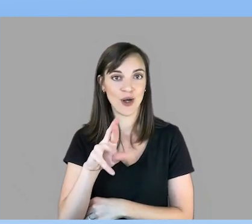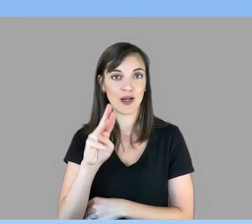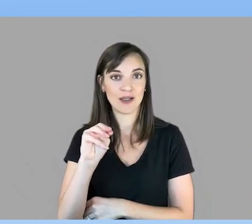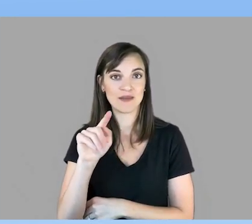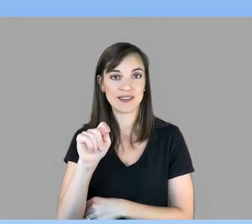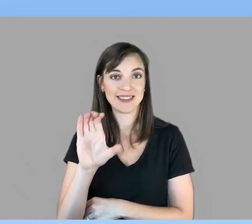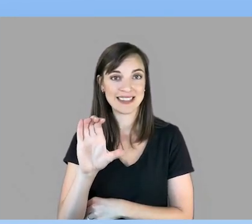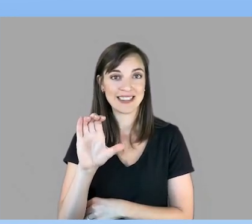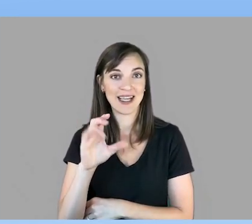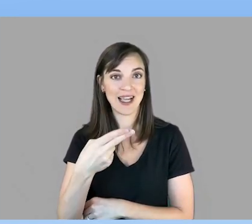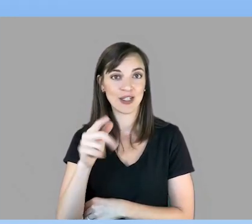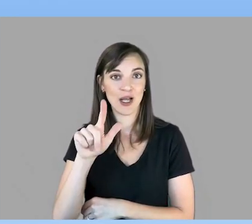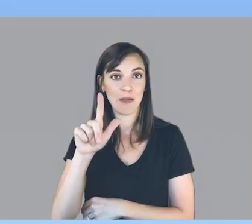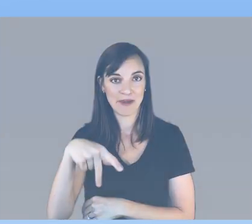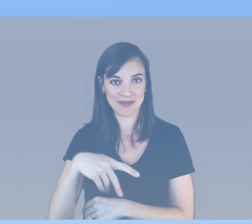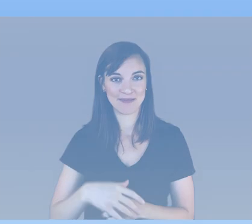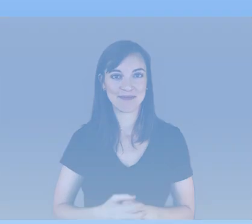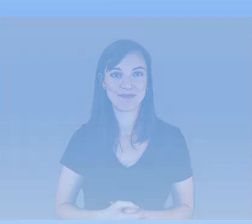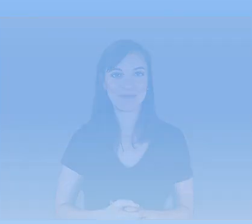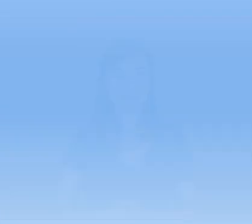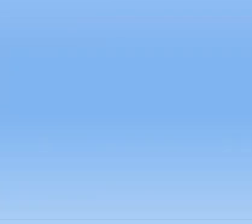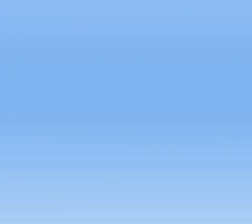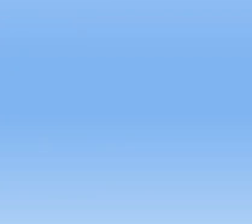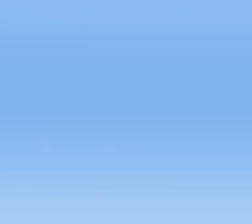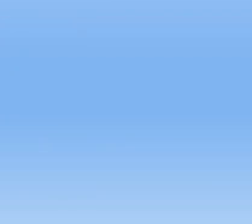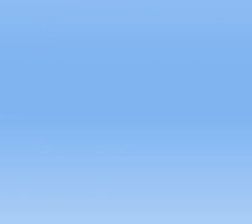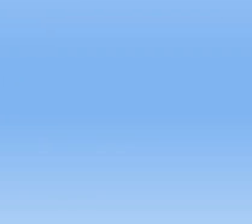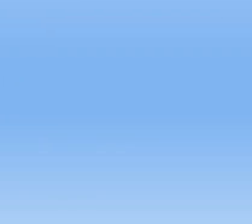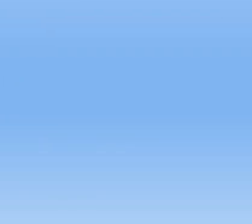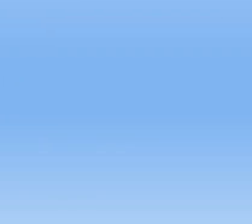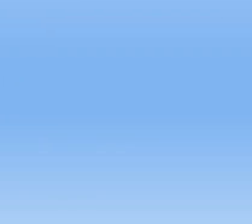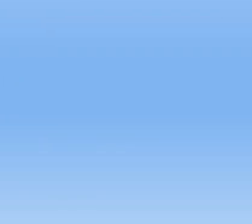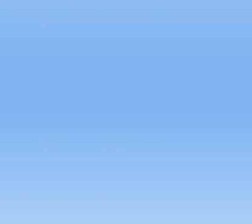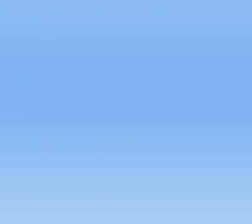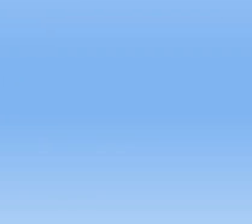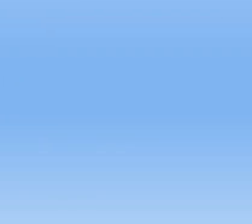you are right! Remember, you can find that at bit.ly/RMTCHLP